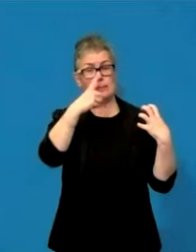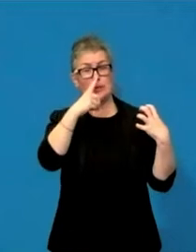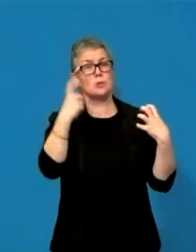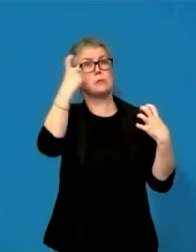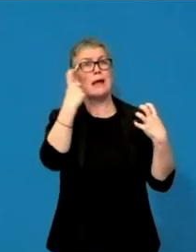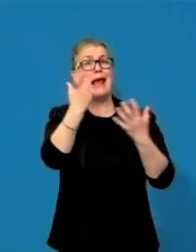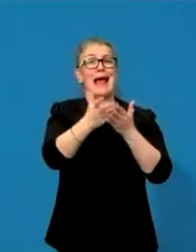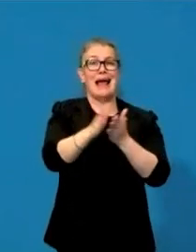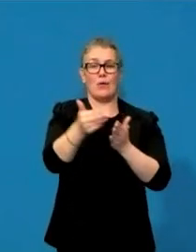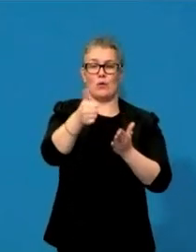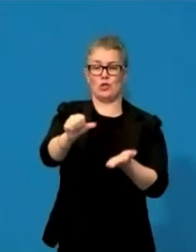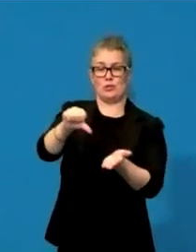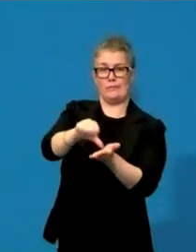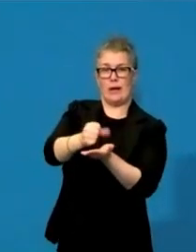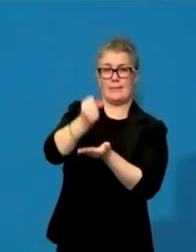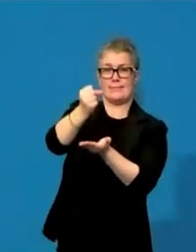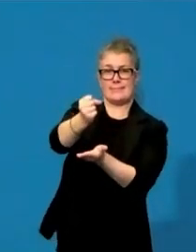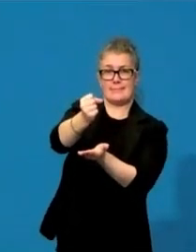And, Marmingee, do you have any views about that?